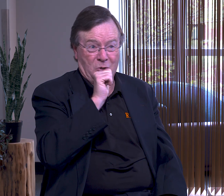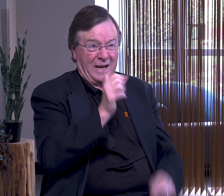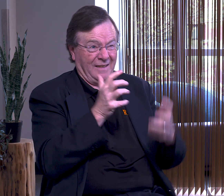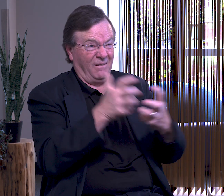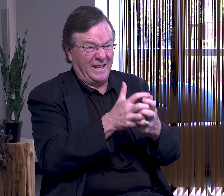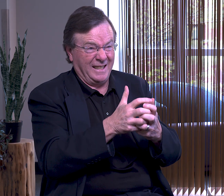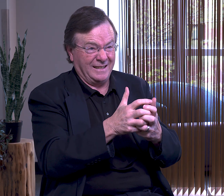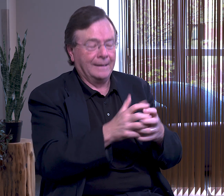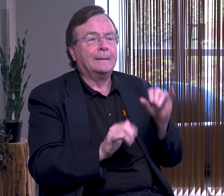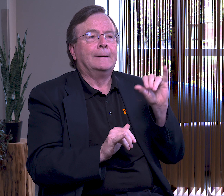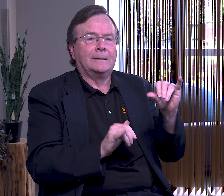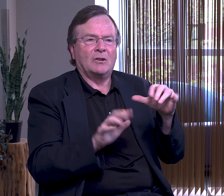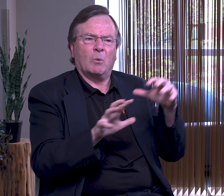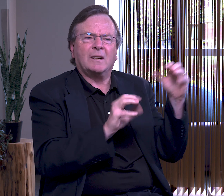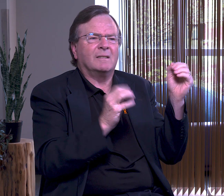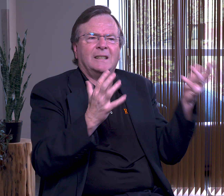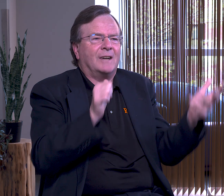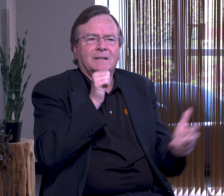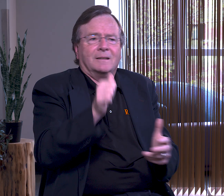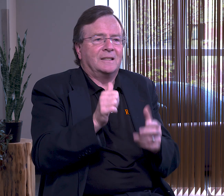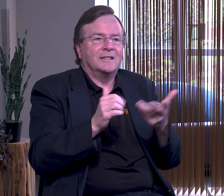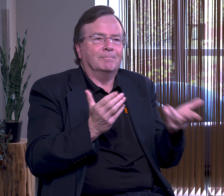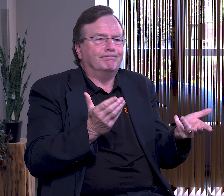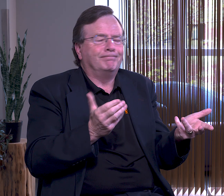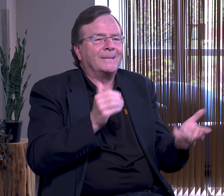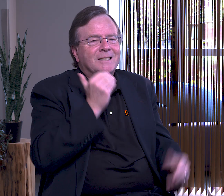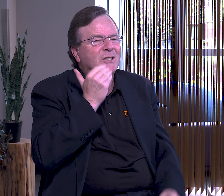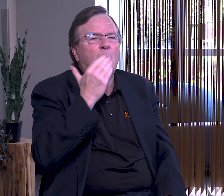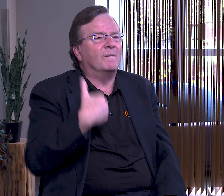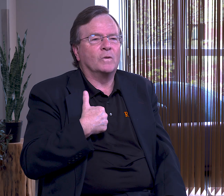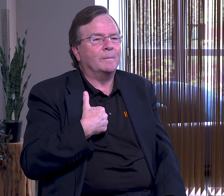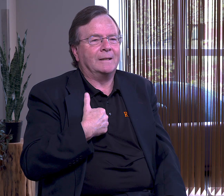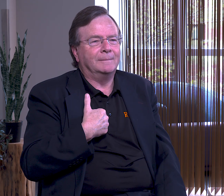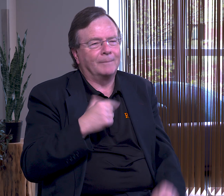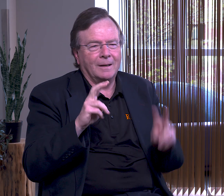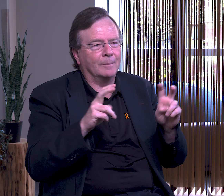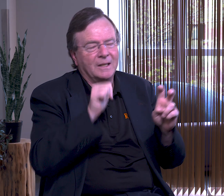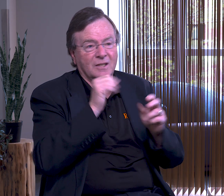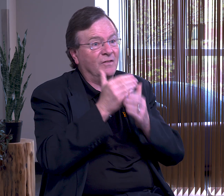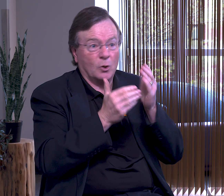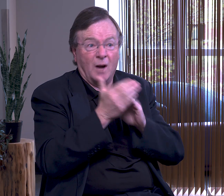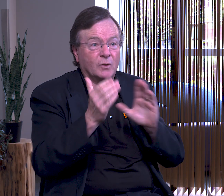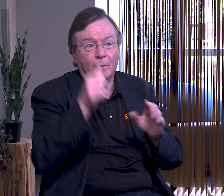so I didn't fit in, so I wanted to leave. I said, “This isn't home for me.” It doesn't feel comfortable.